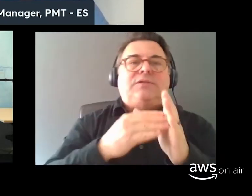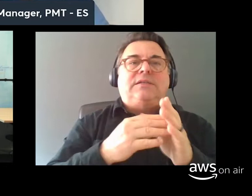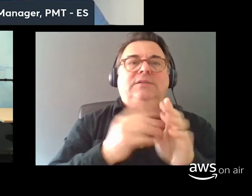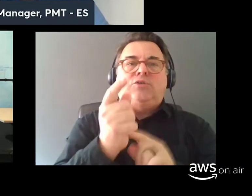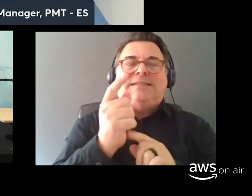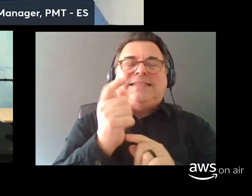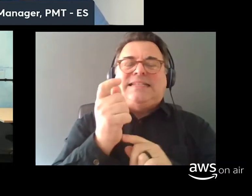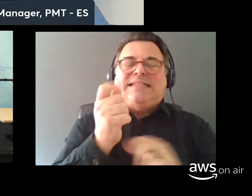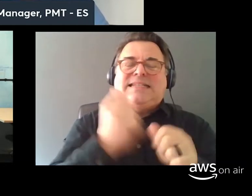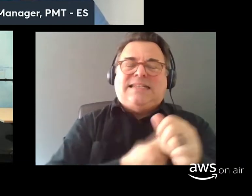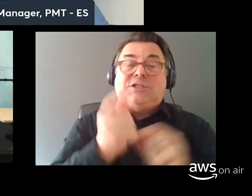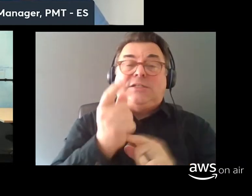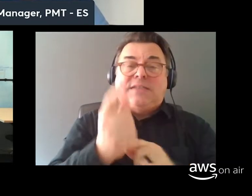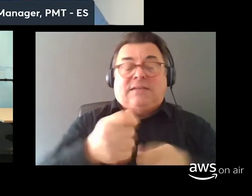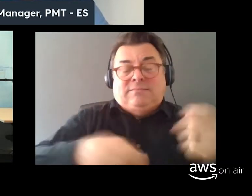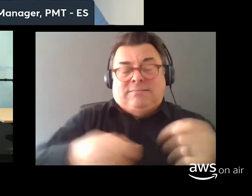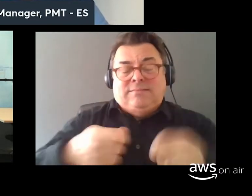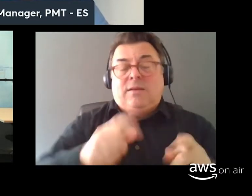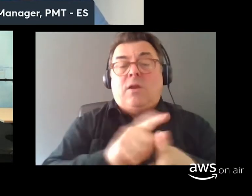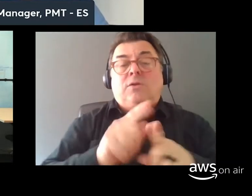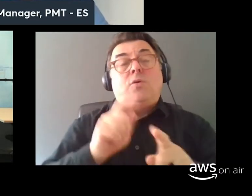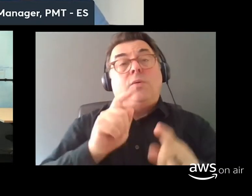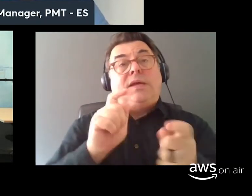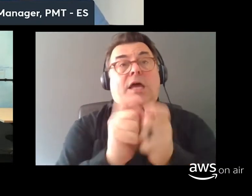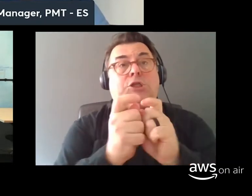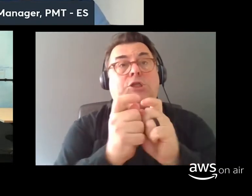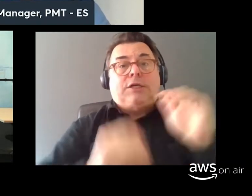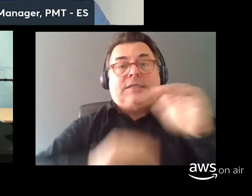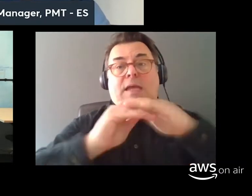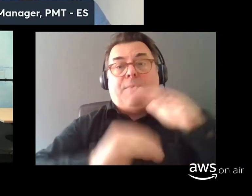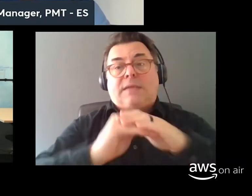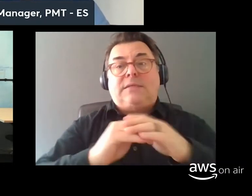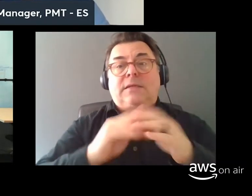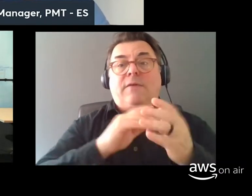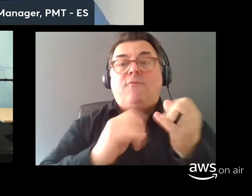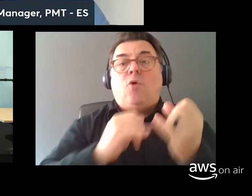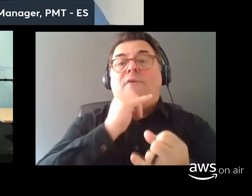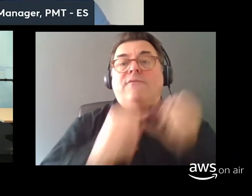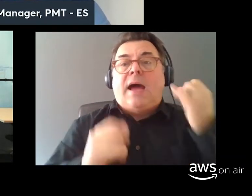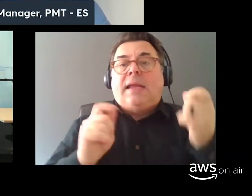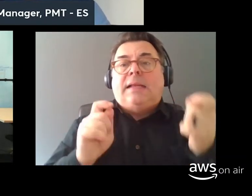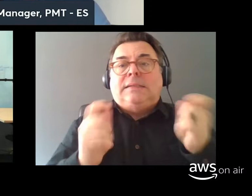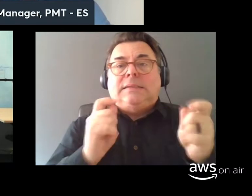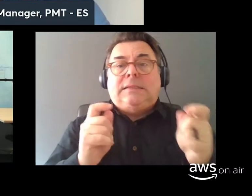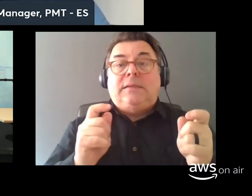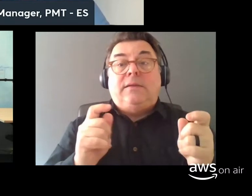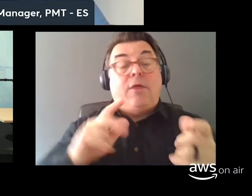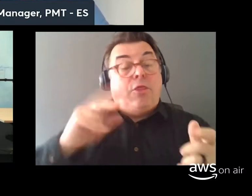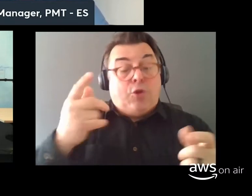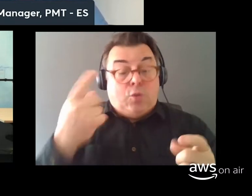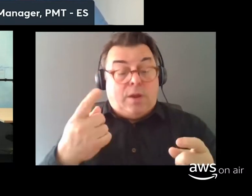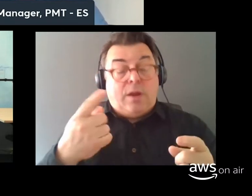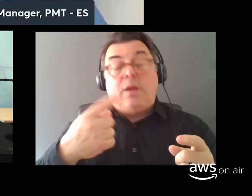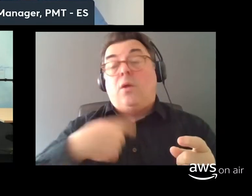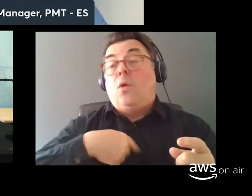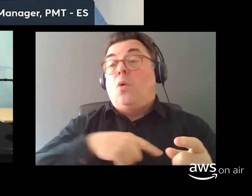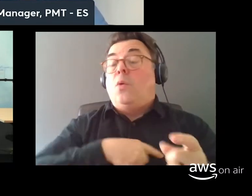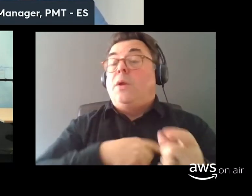we are able to adjust capacity in finer-grained increments. And the third one being that we support the full breadth